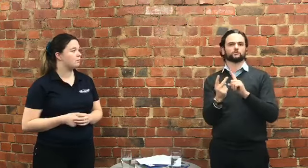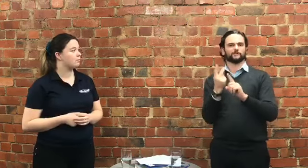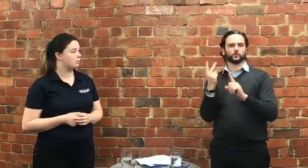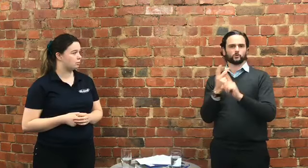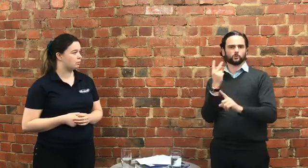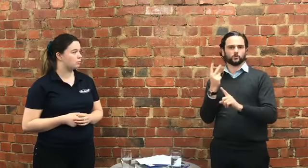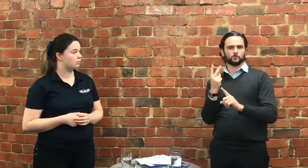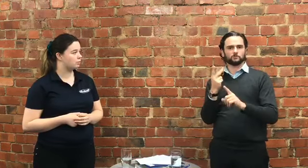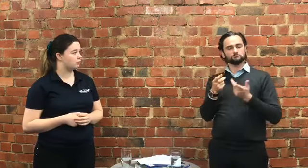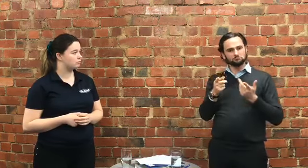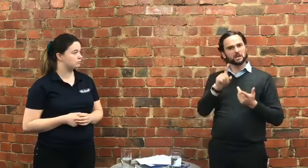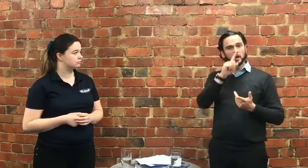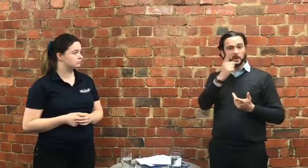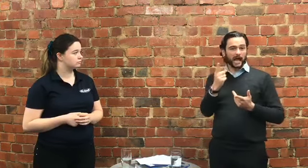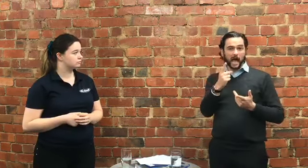that your funding is cut.